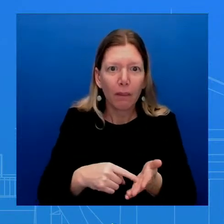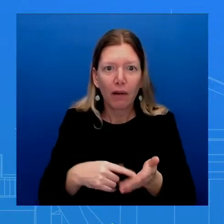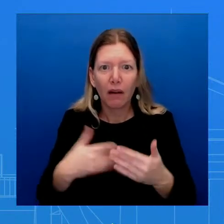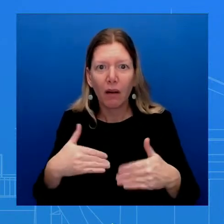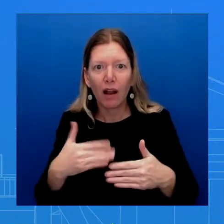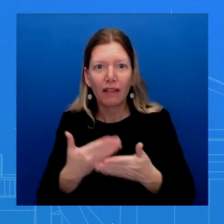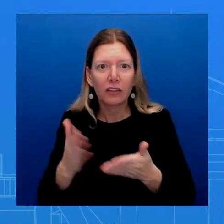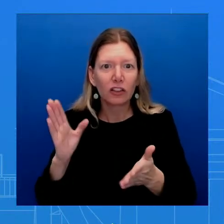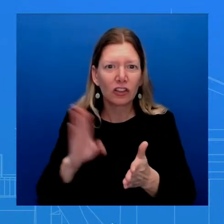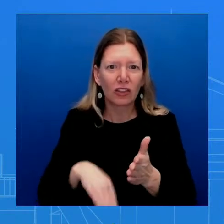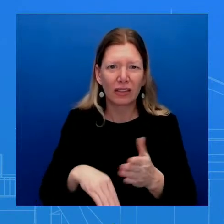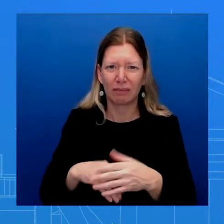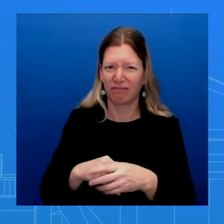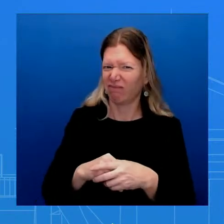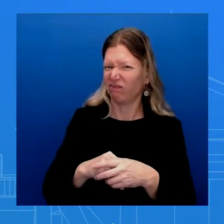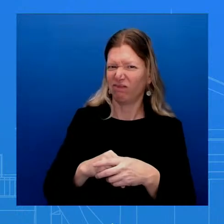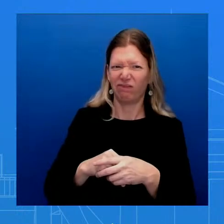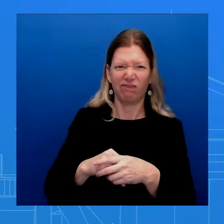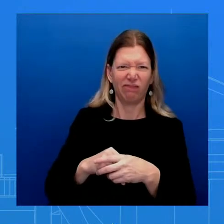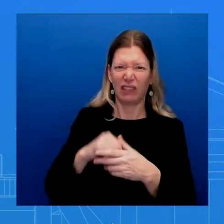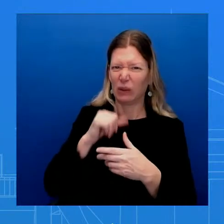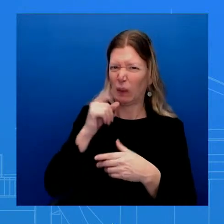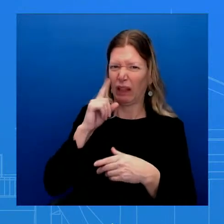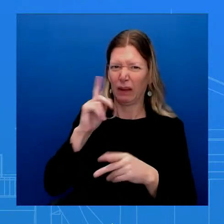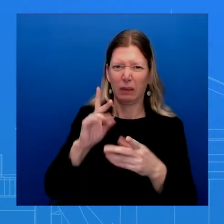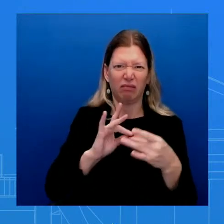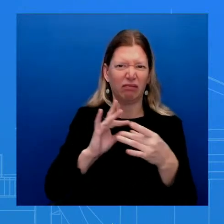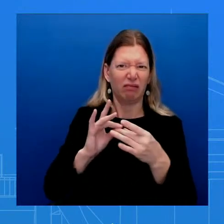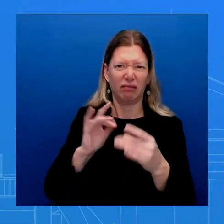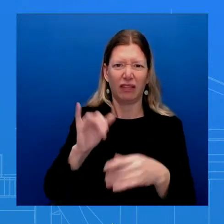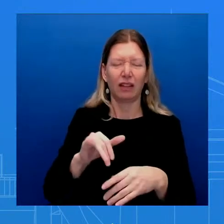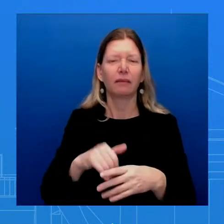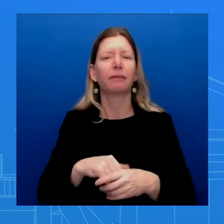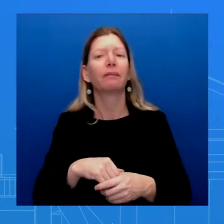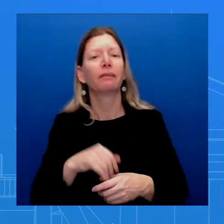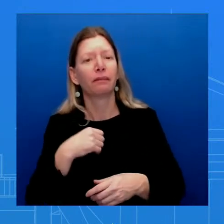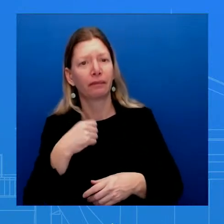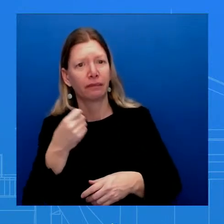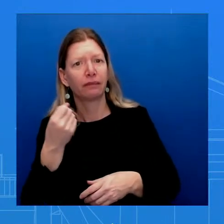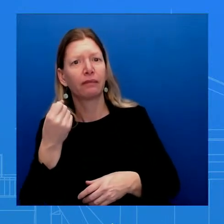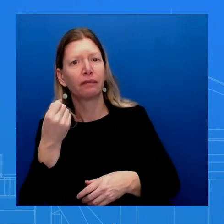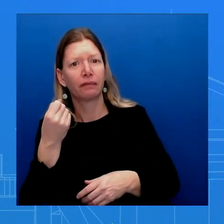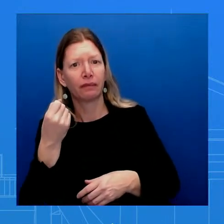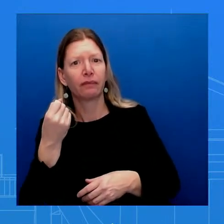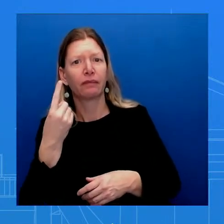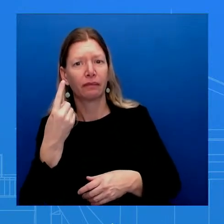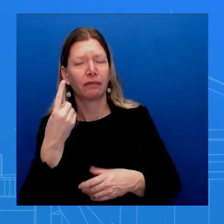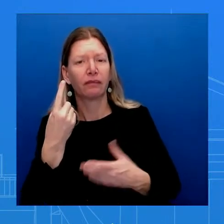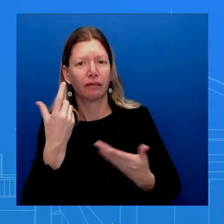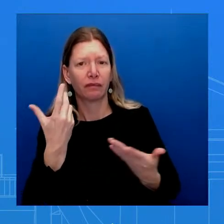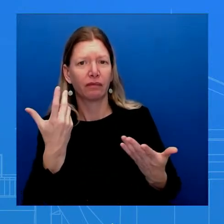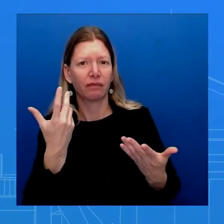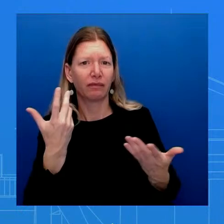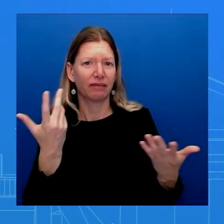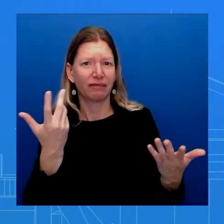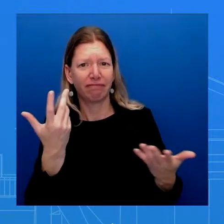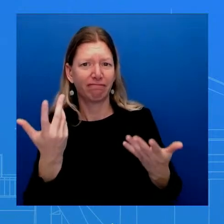I hear the question, but I want to make sure this is very clear. We take that very seriously. We take what families --